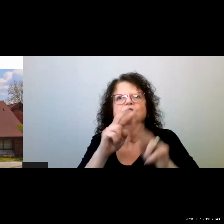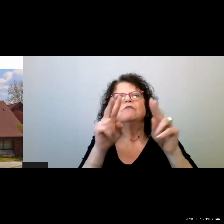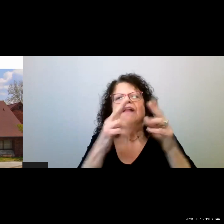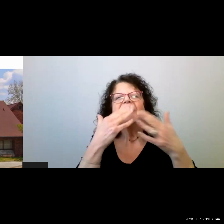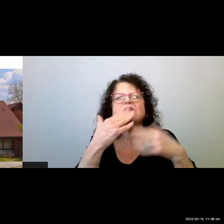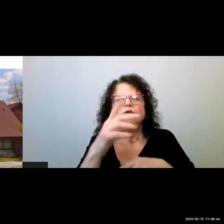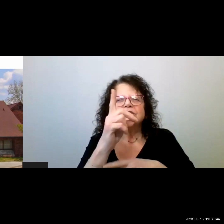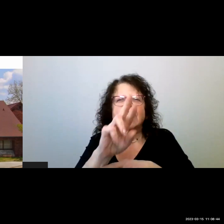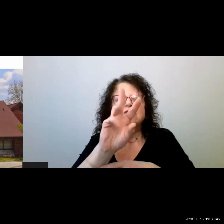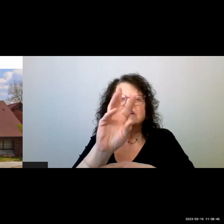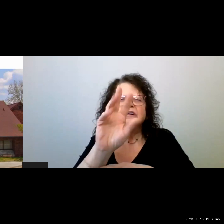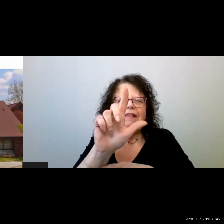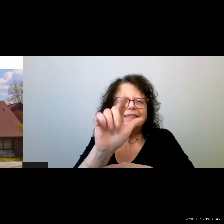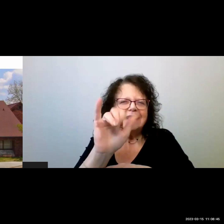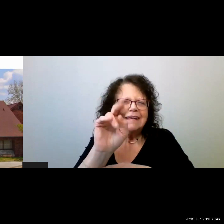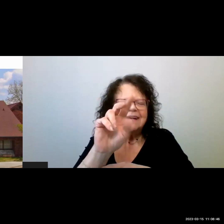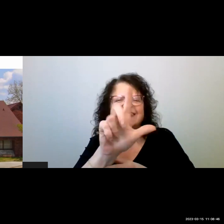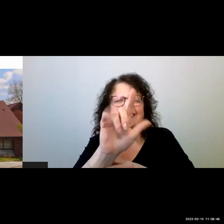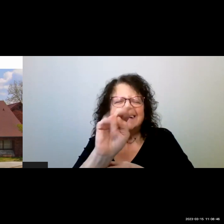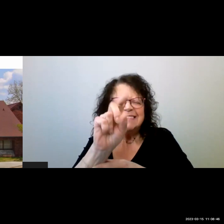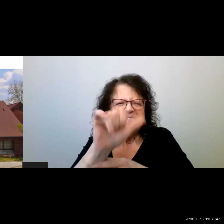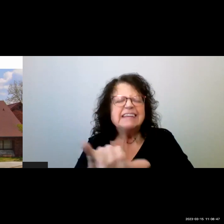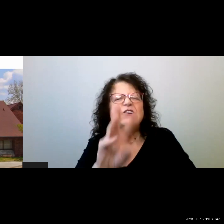from the Indiana Department of Health is joining us today.